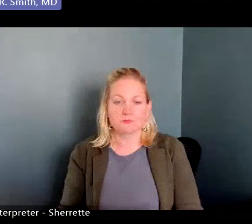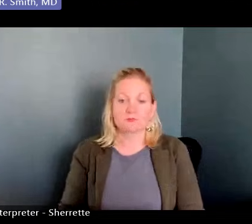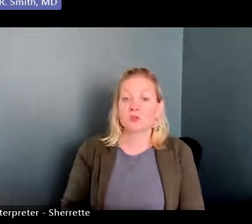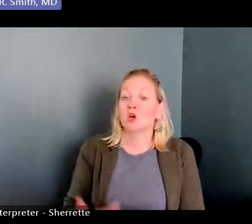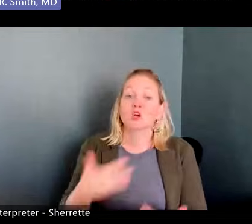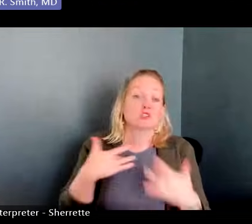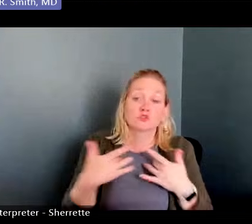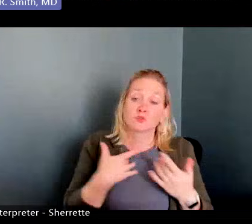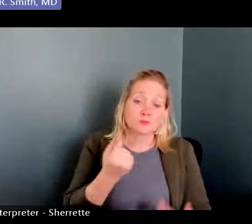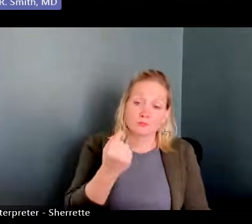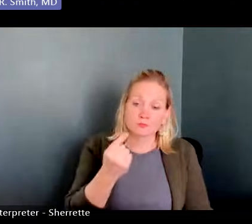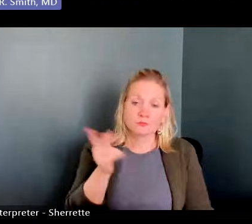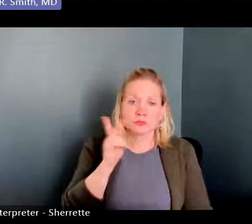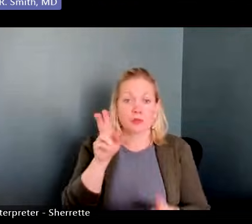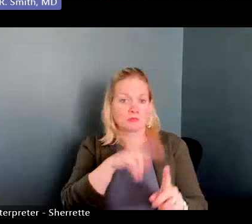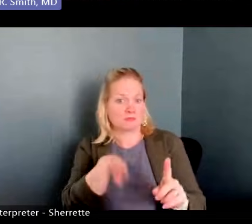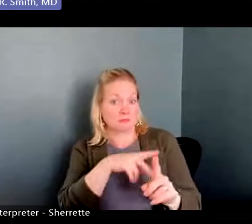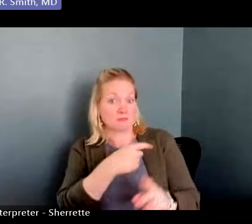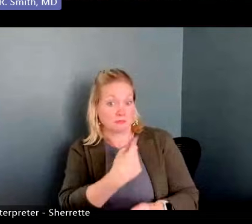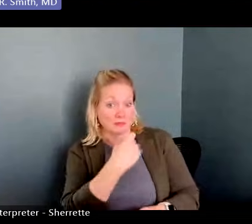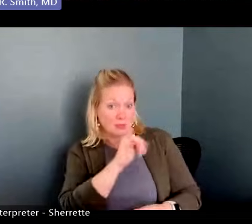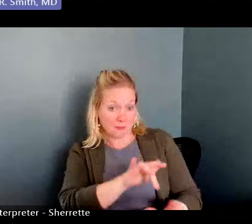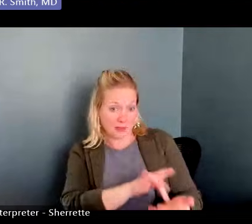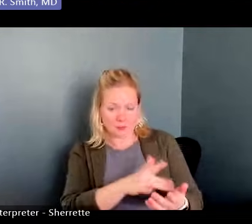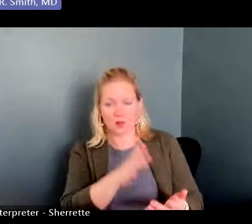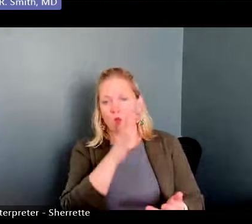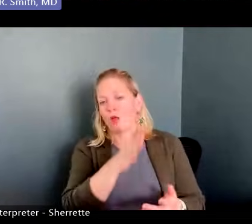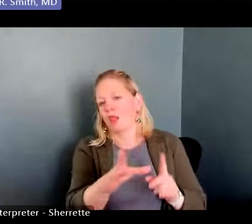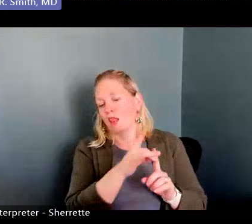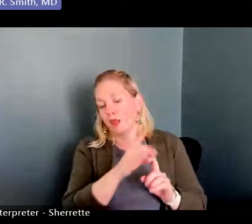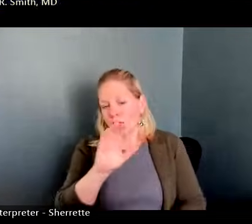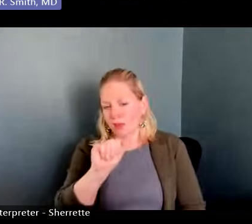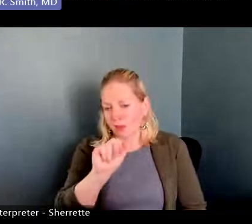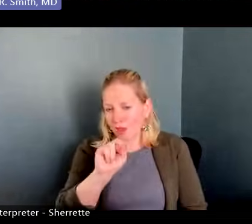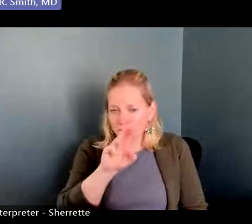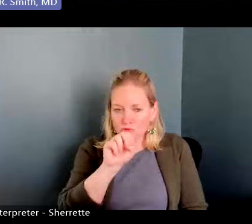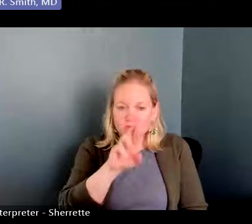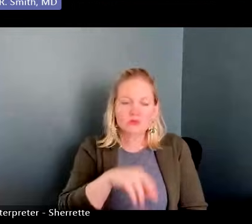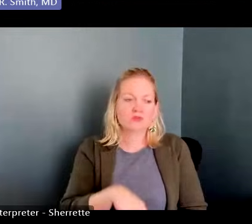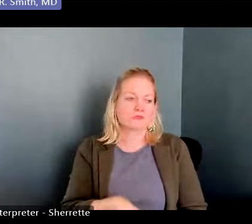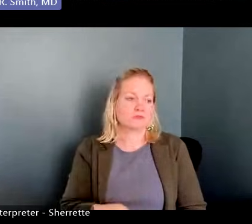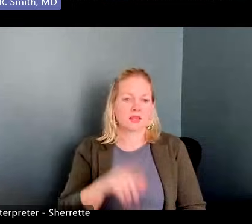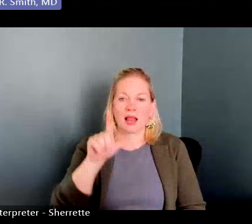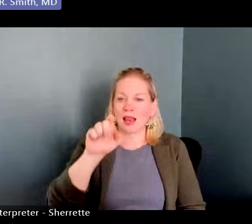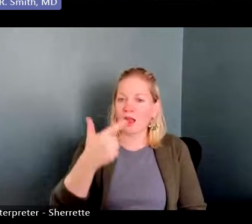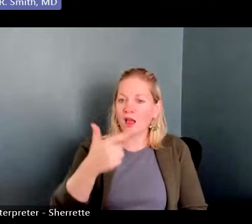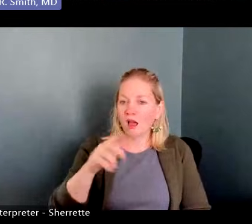hydroxyurea would get cancer. They would get leg ulcers. What were the expected benefits?